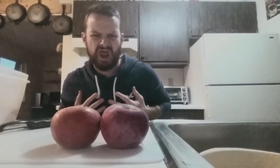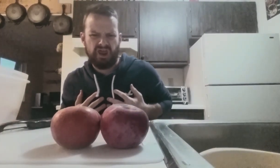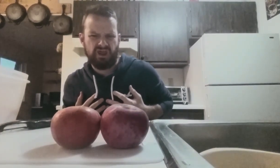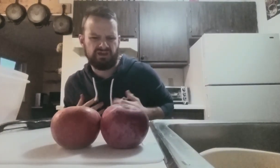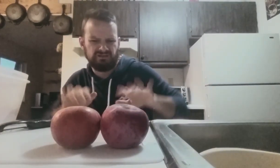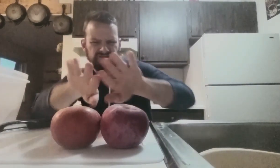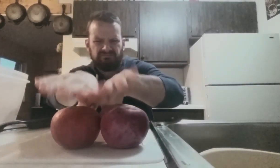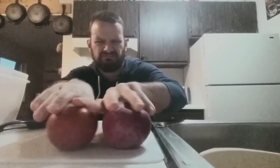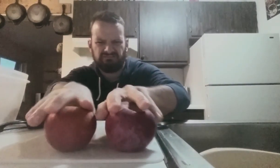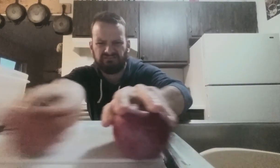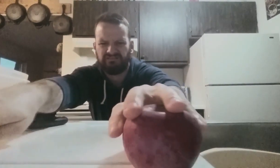Hey!